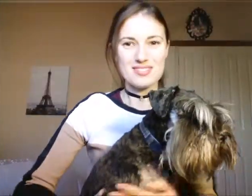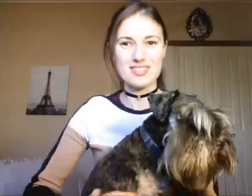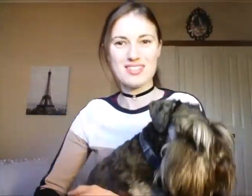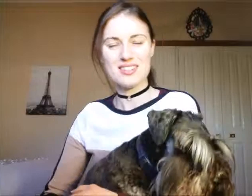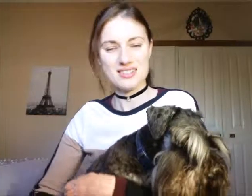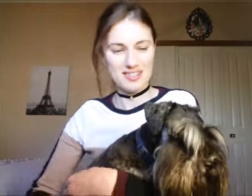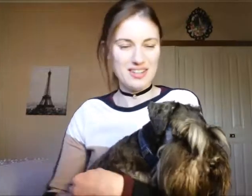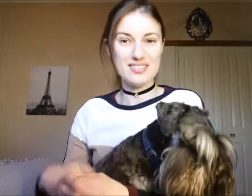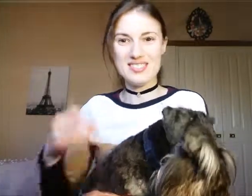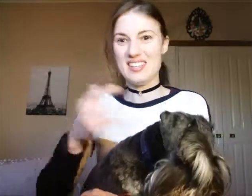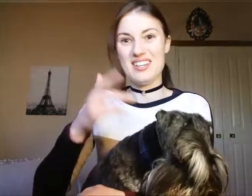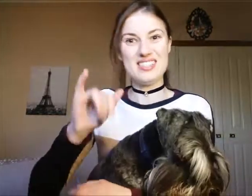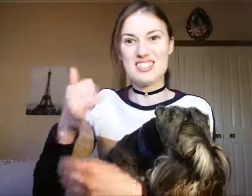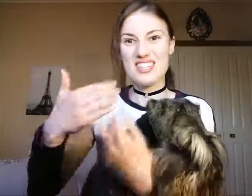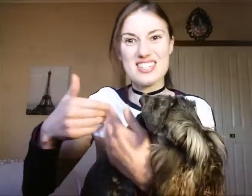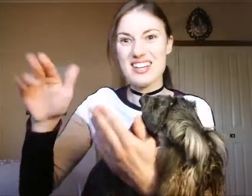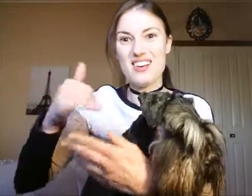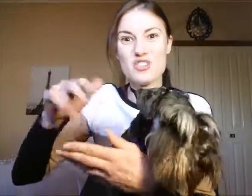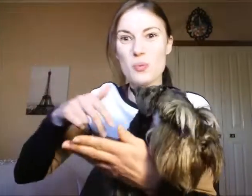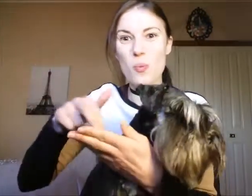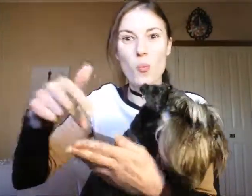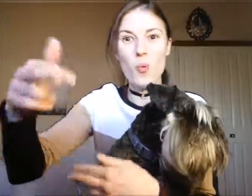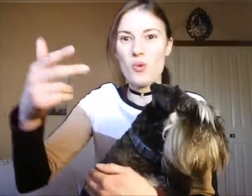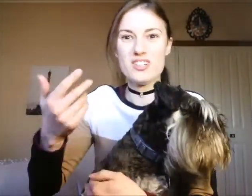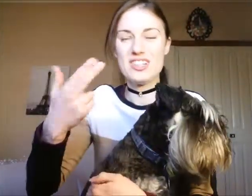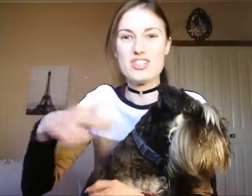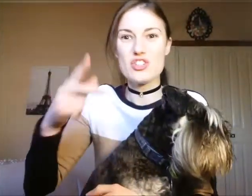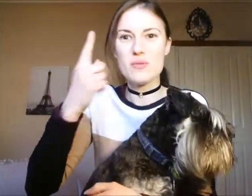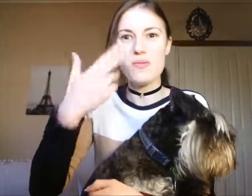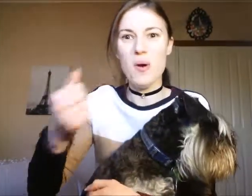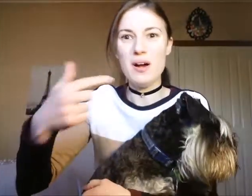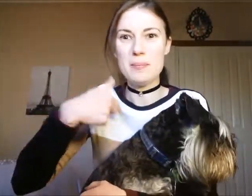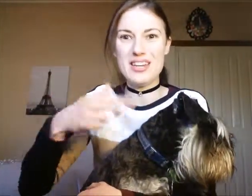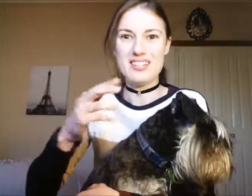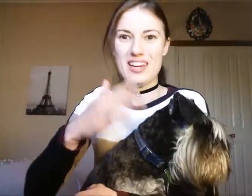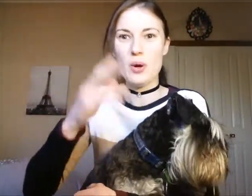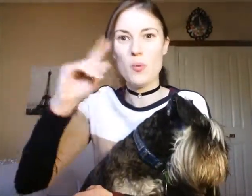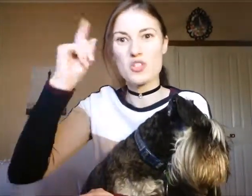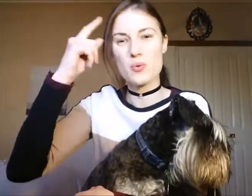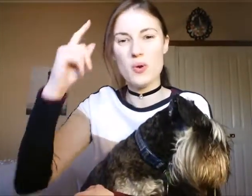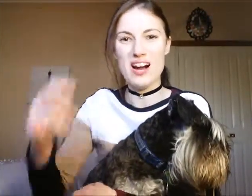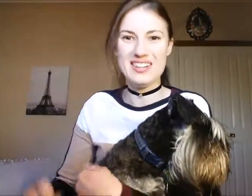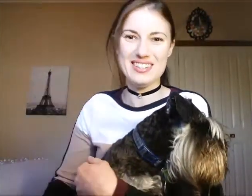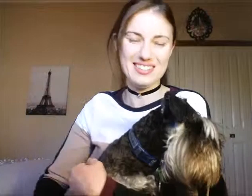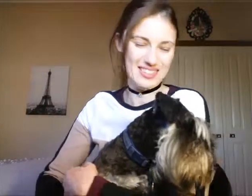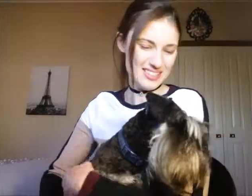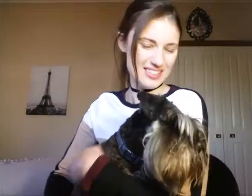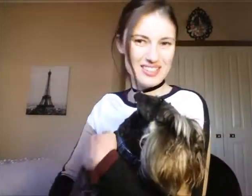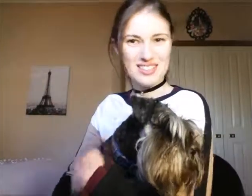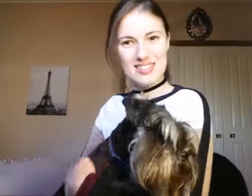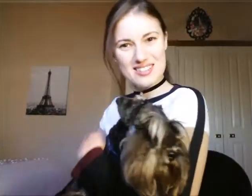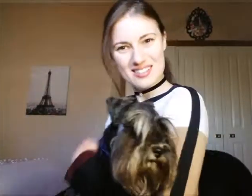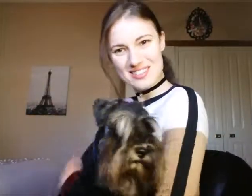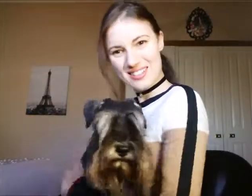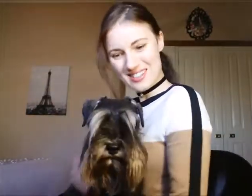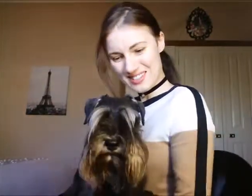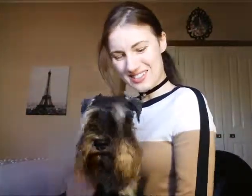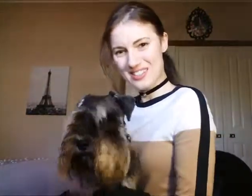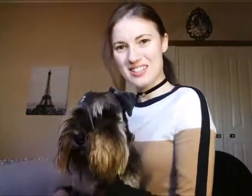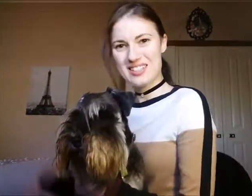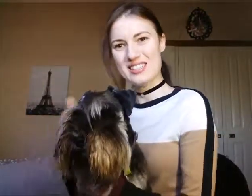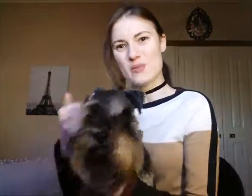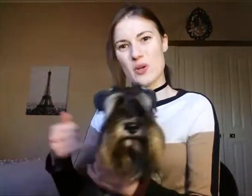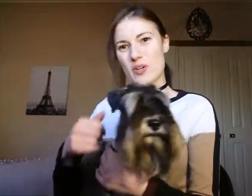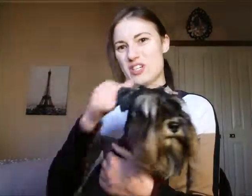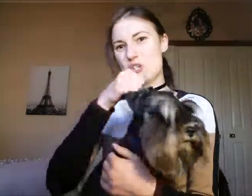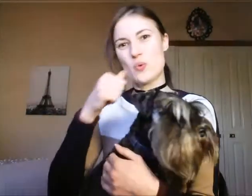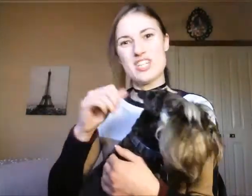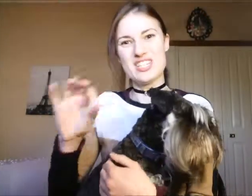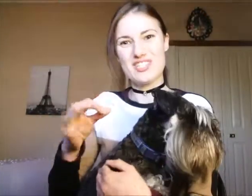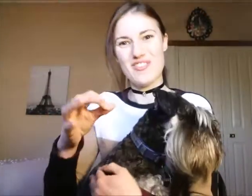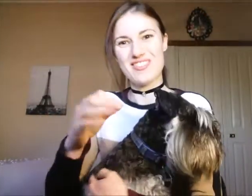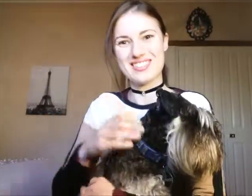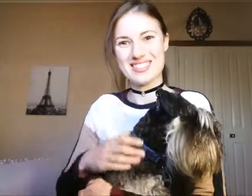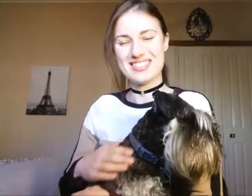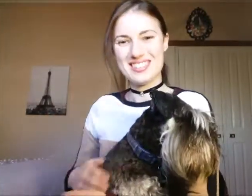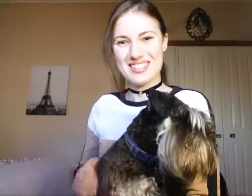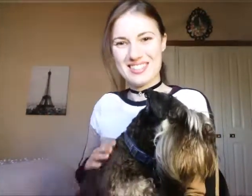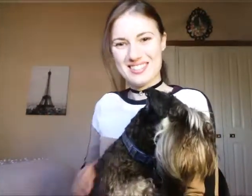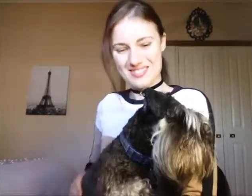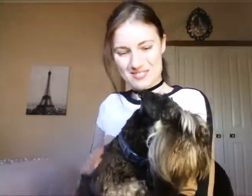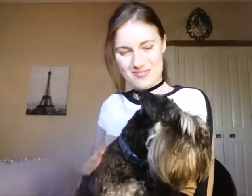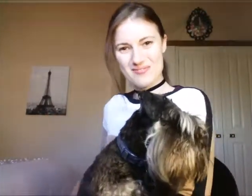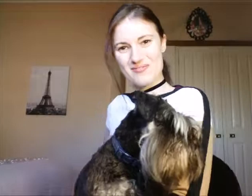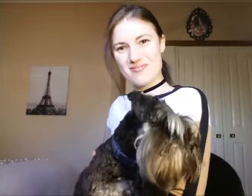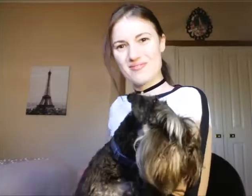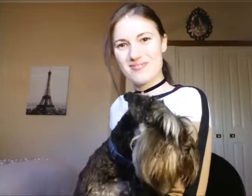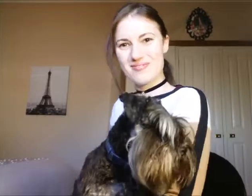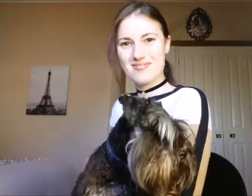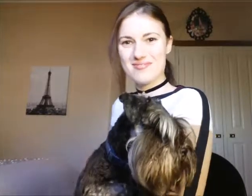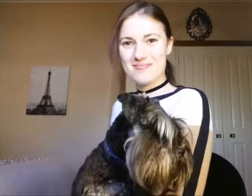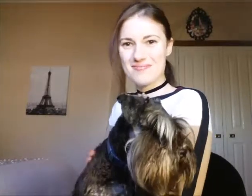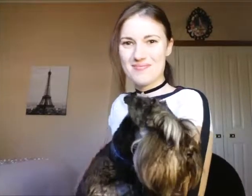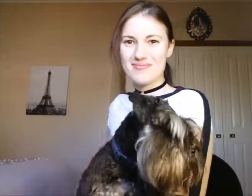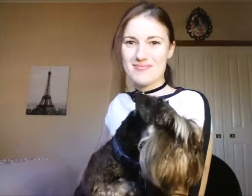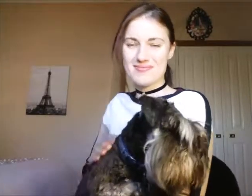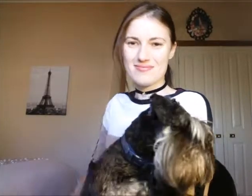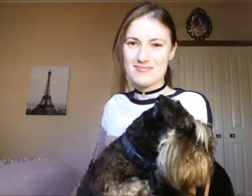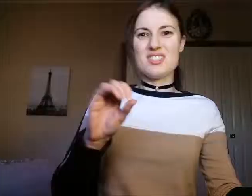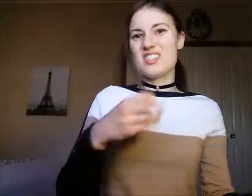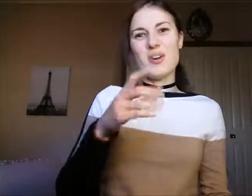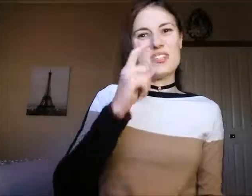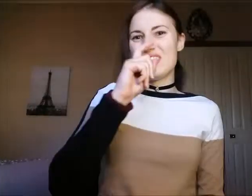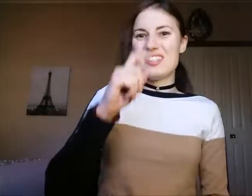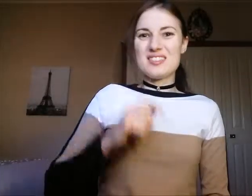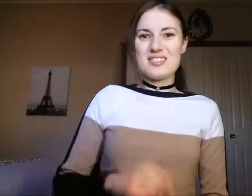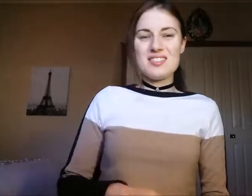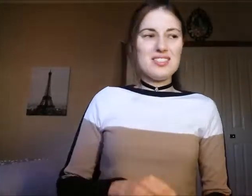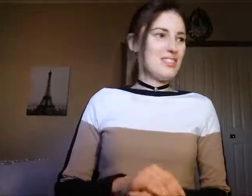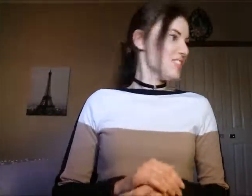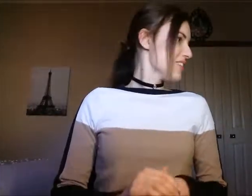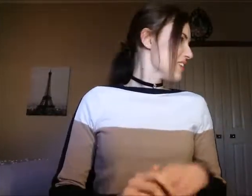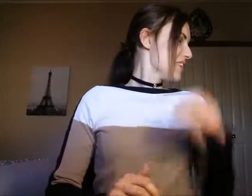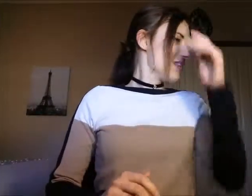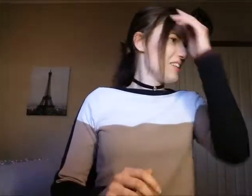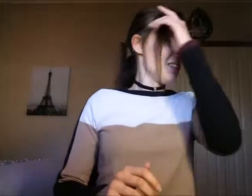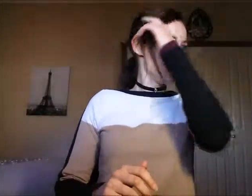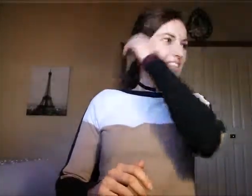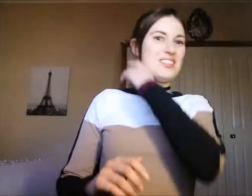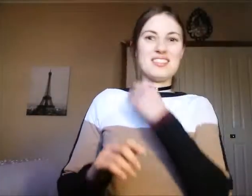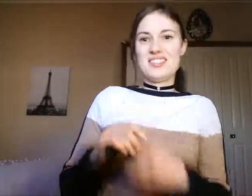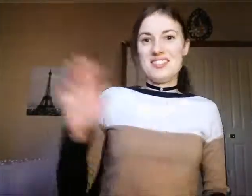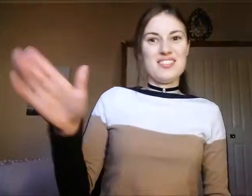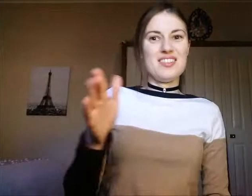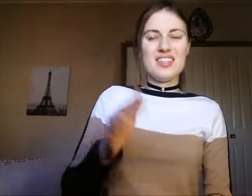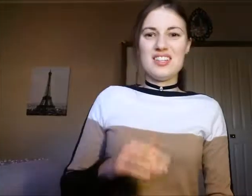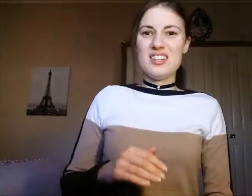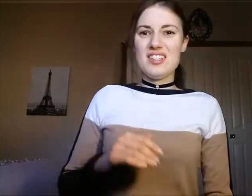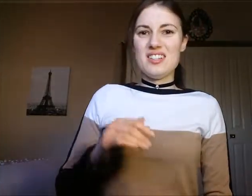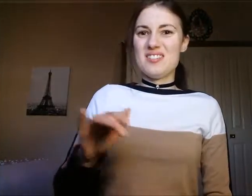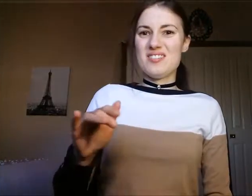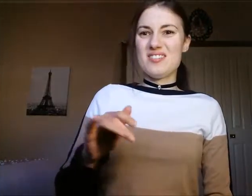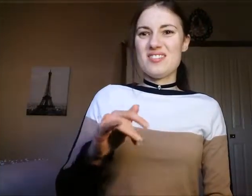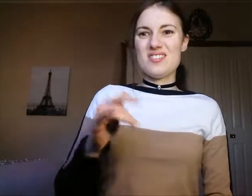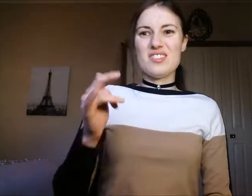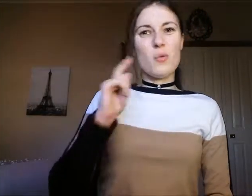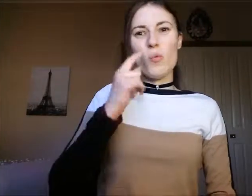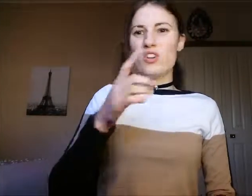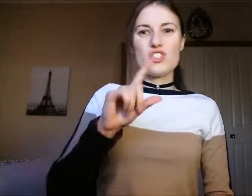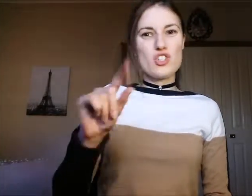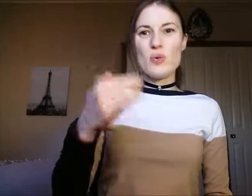yeah he start to walk to find me. he was worry. he's very sweet dog so I won't do